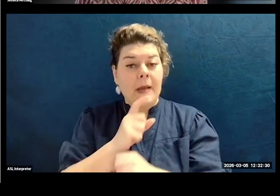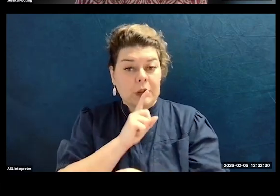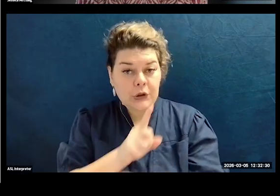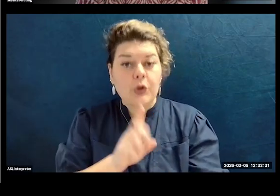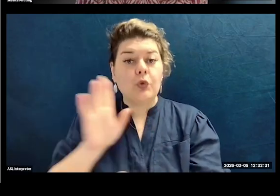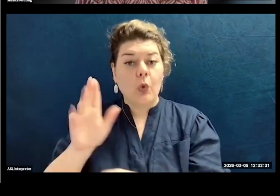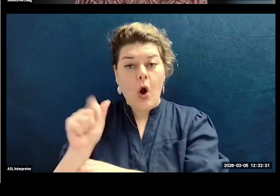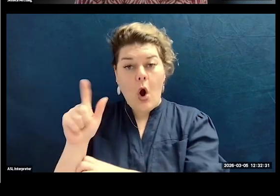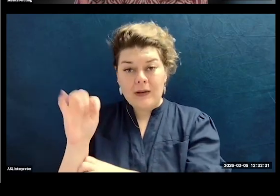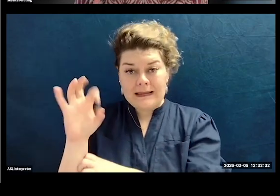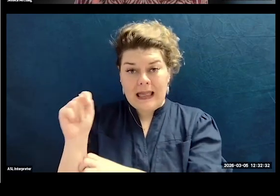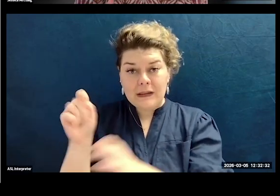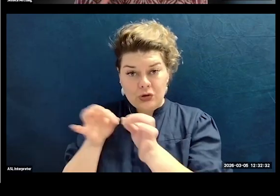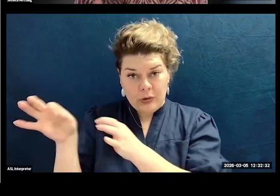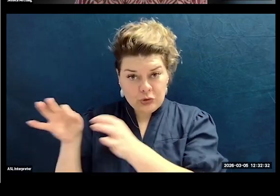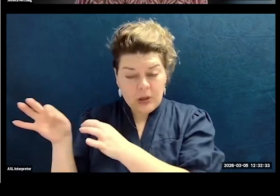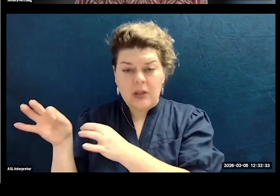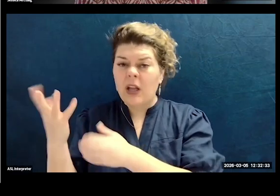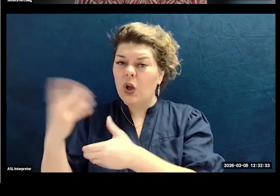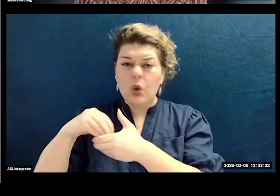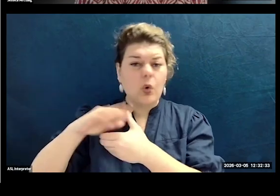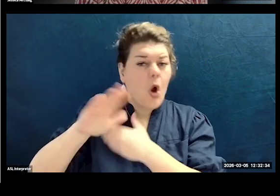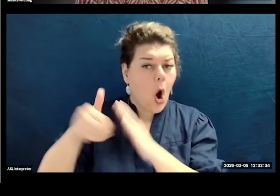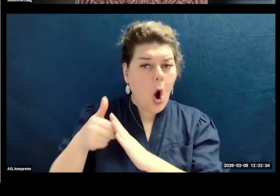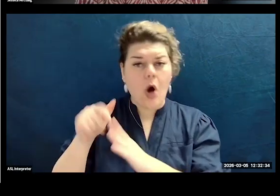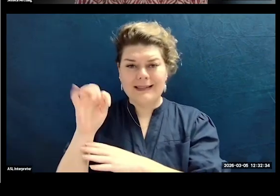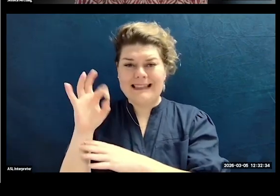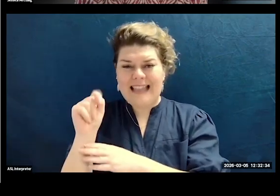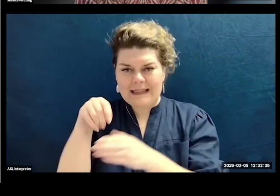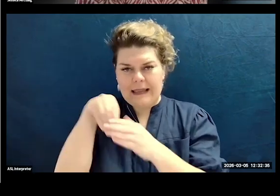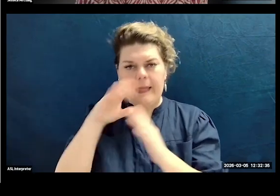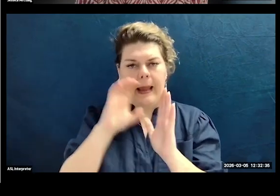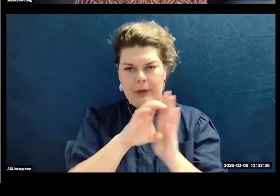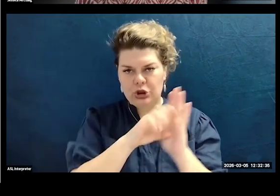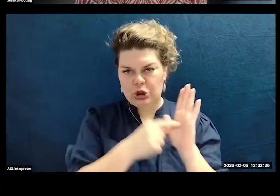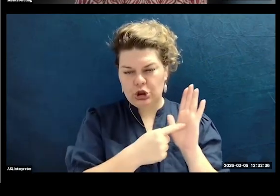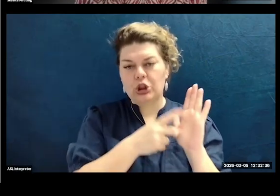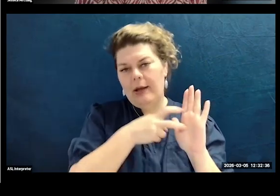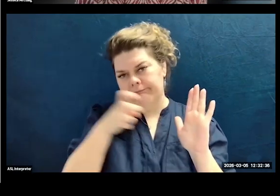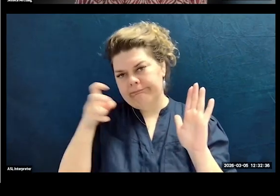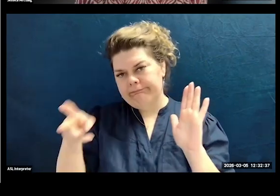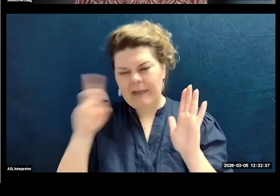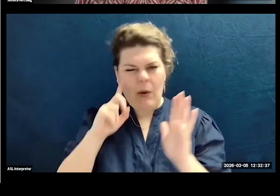in your alt text description any and all text that is contained within the image, and we'll have an example of that momentarily.